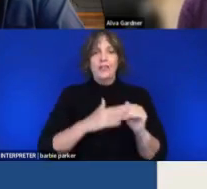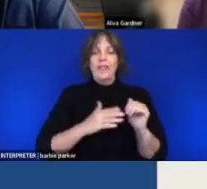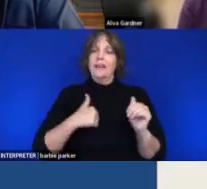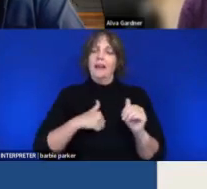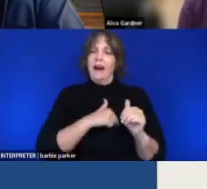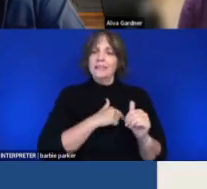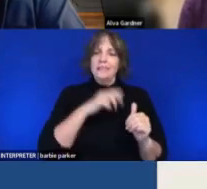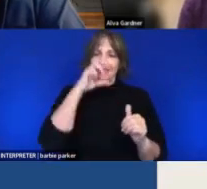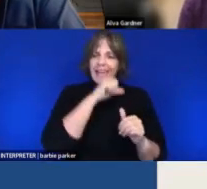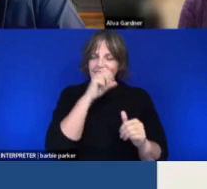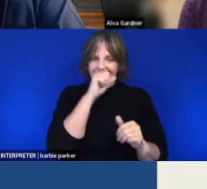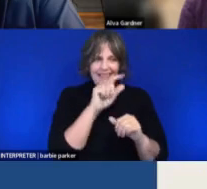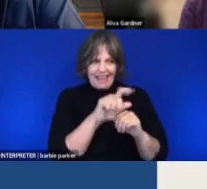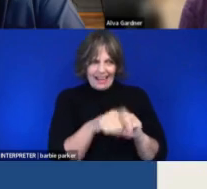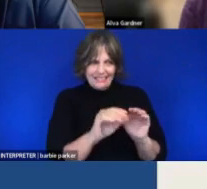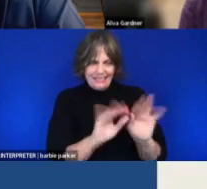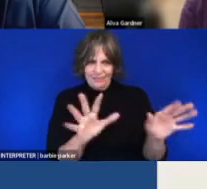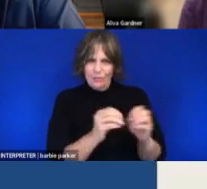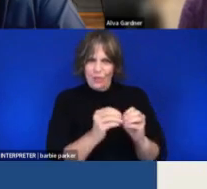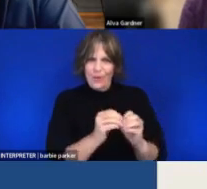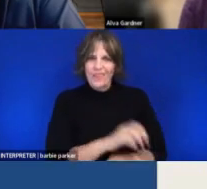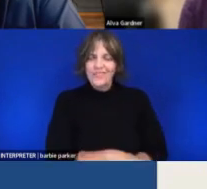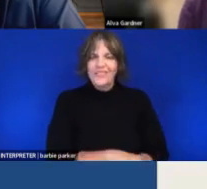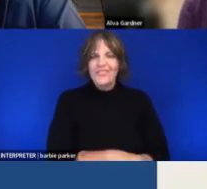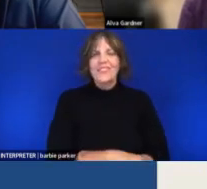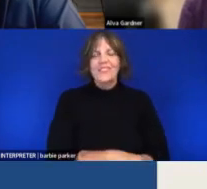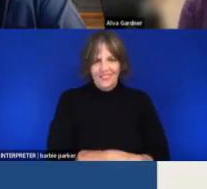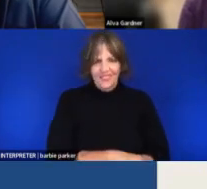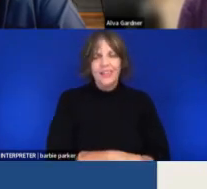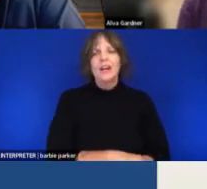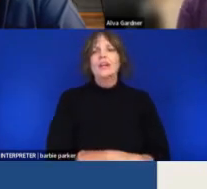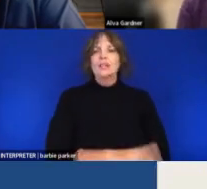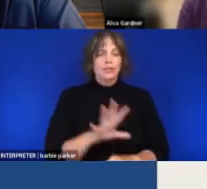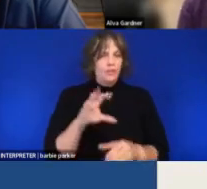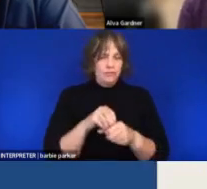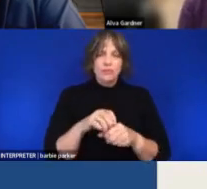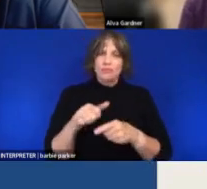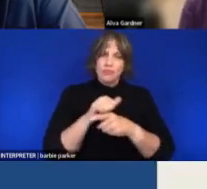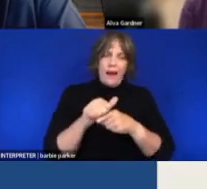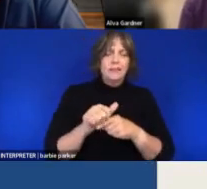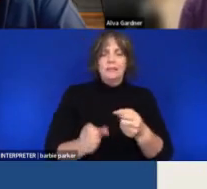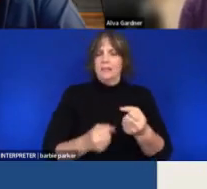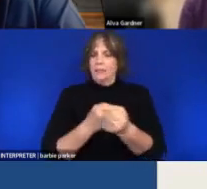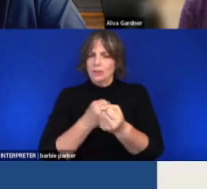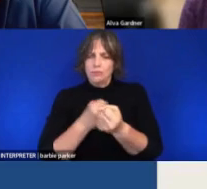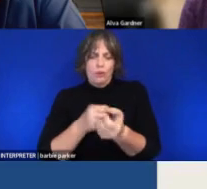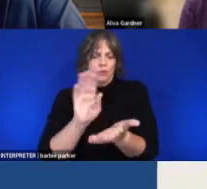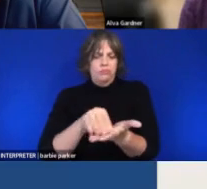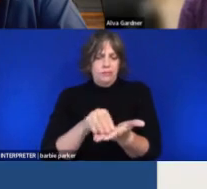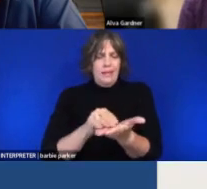if we're really doing person-centered practices and capturing supports in a person-centered way, in that